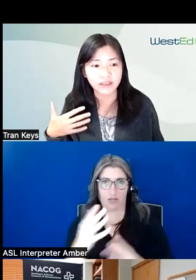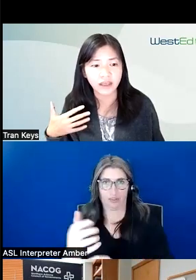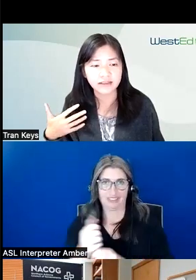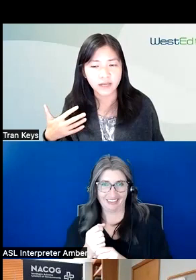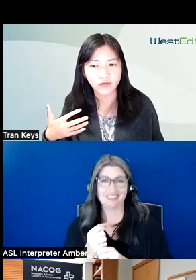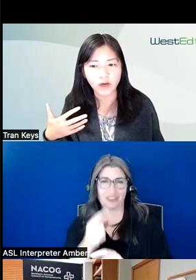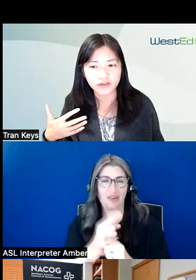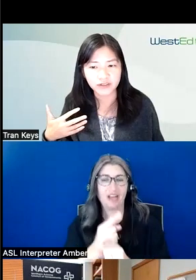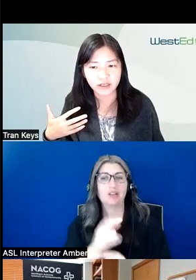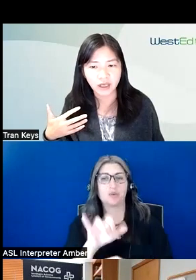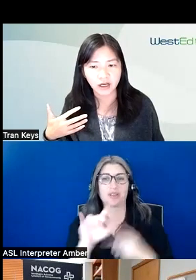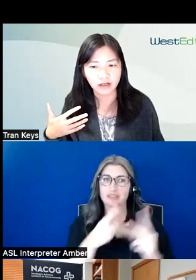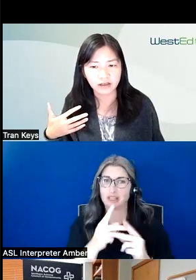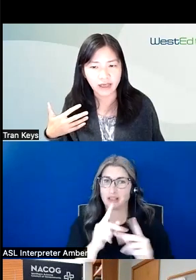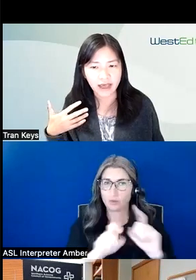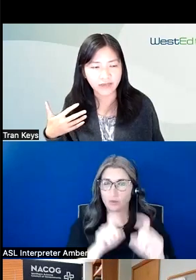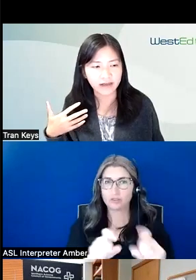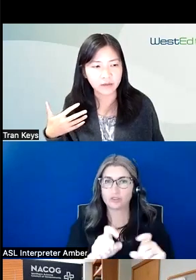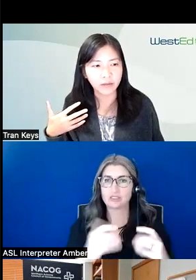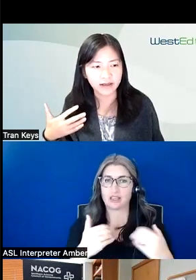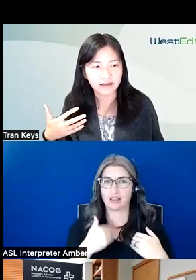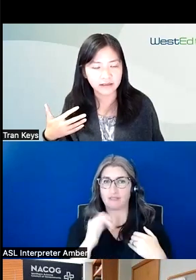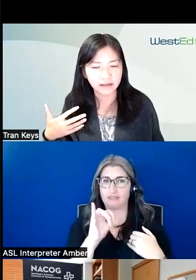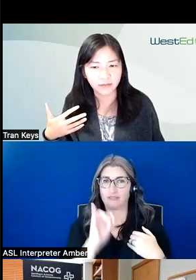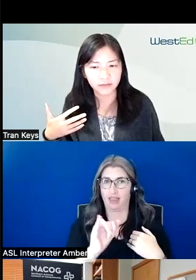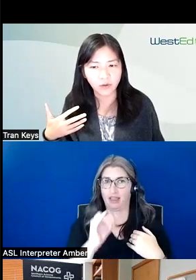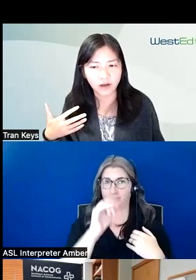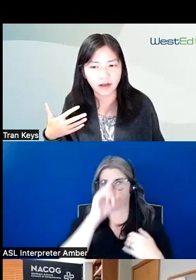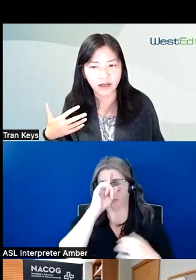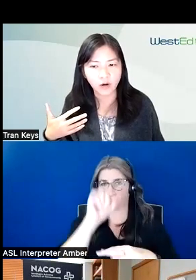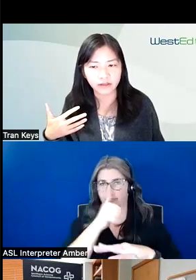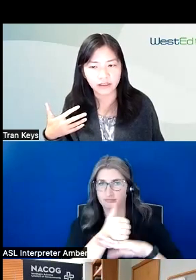These types of questions have that in mind. You want high quality.